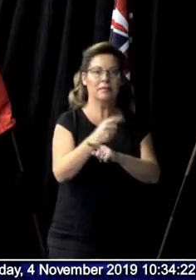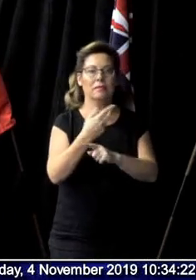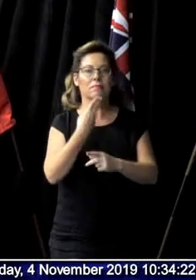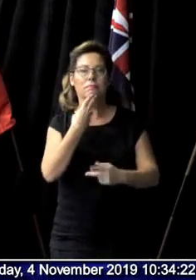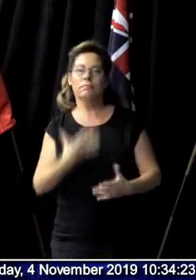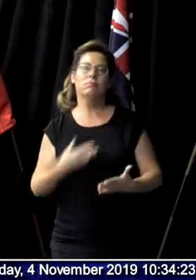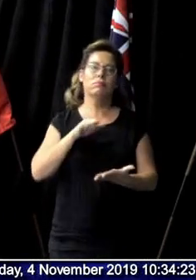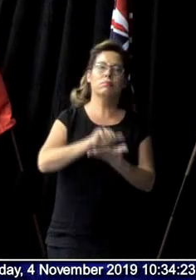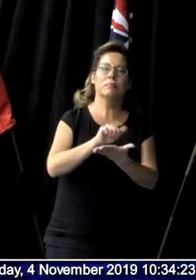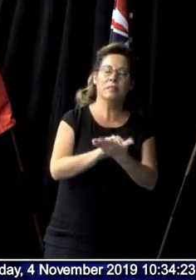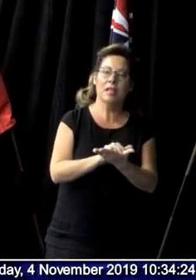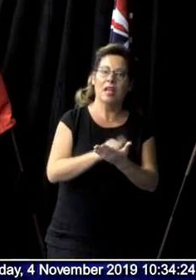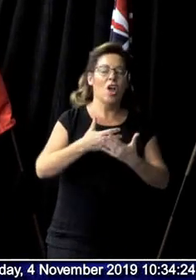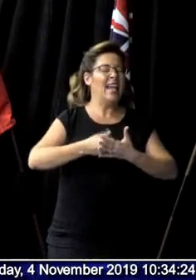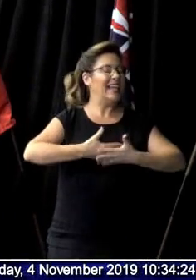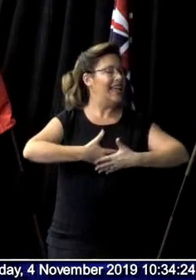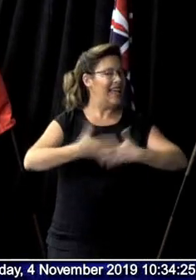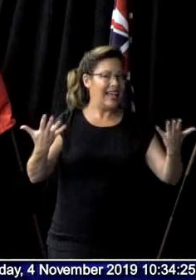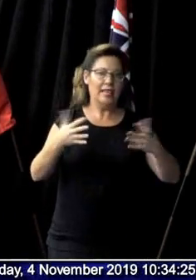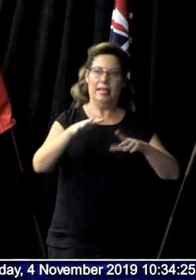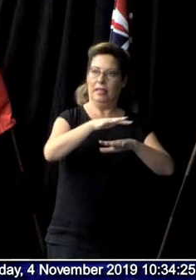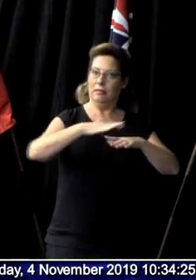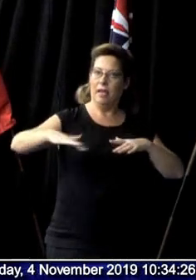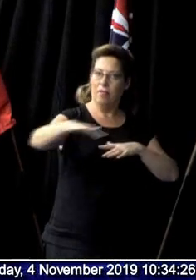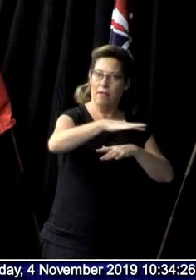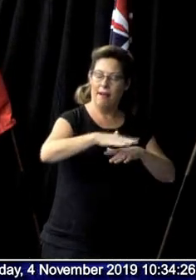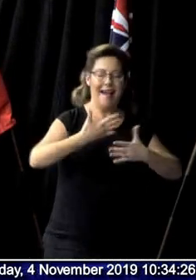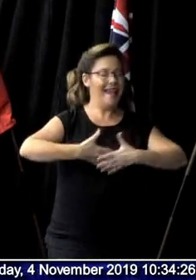done to promote a more inclusive society that supports the independence